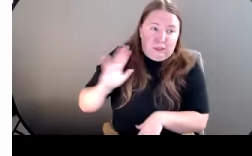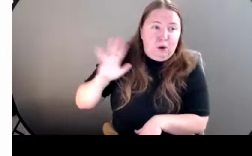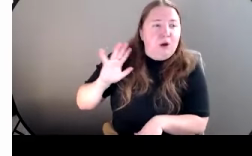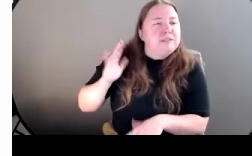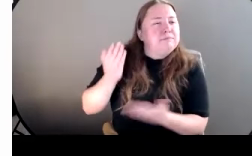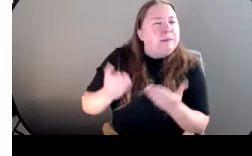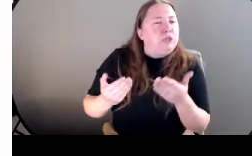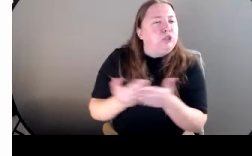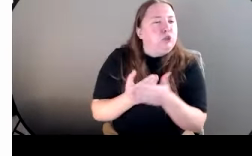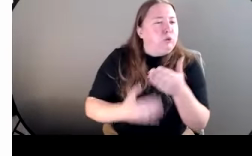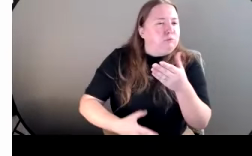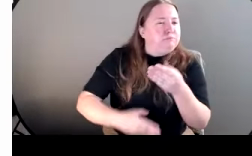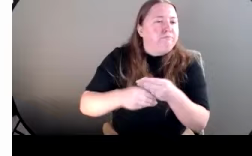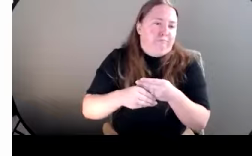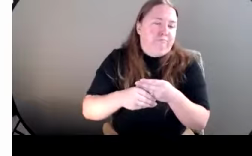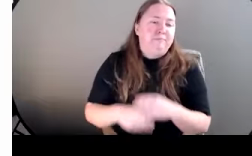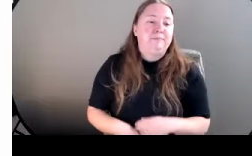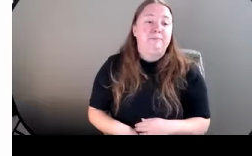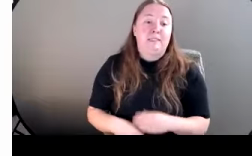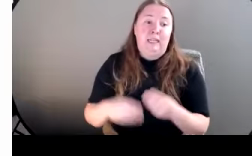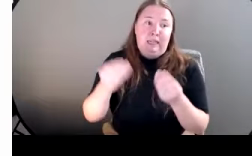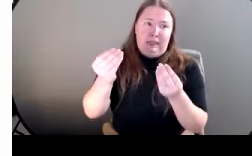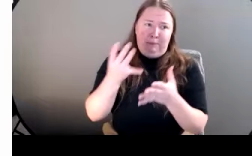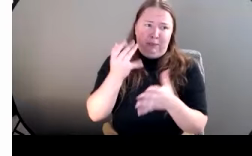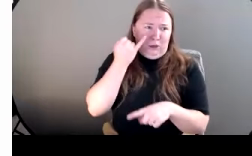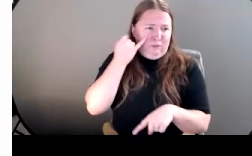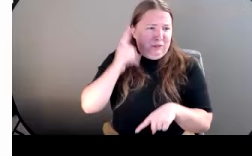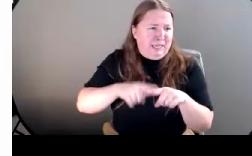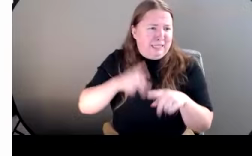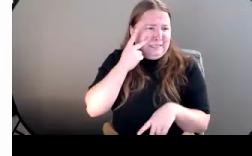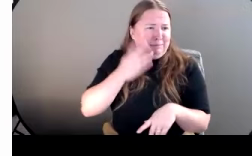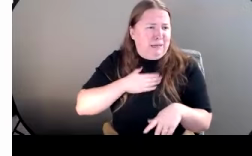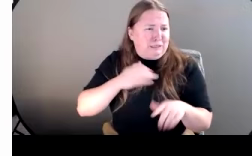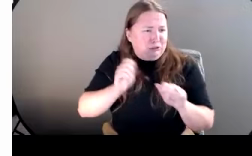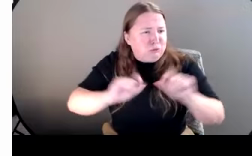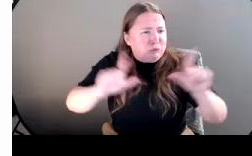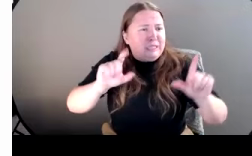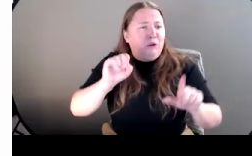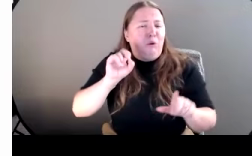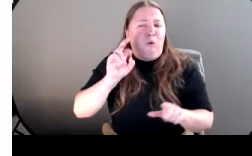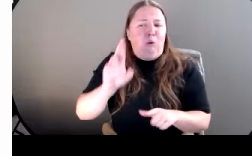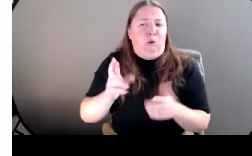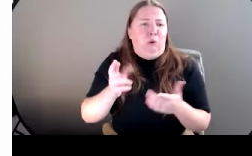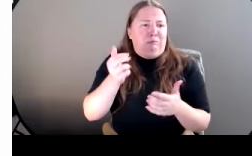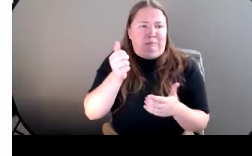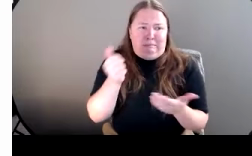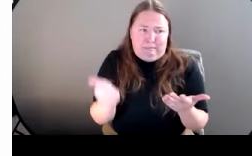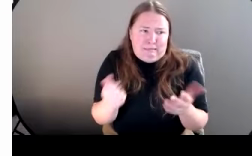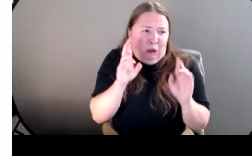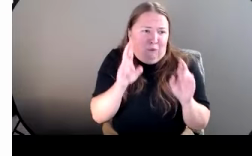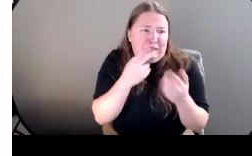And please let me know if you cannot see my screen or, where I'm going. I hope this. Yeah. Hope this work. We're good. Okay.